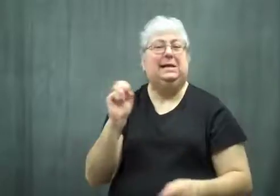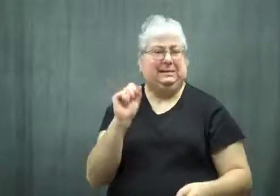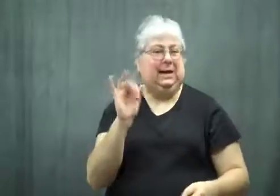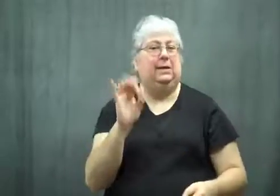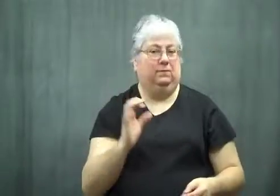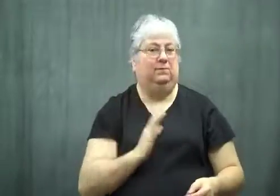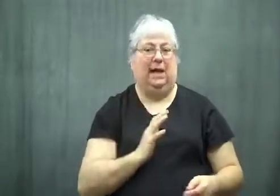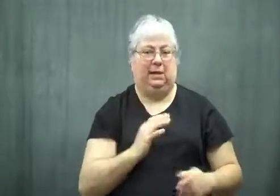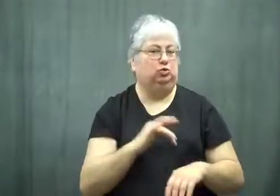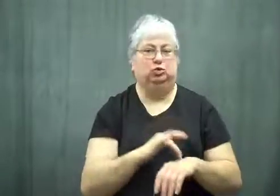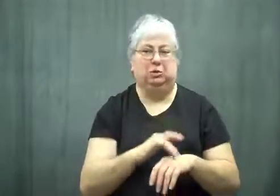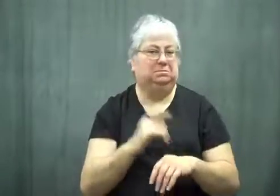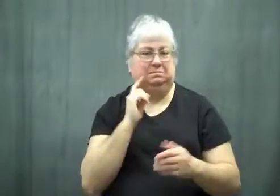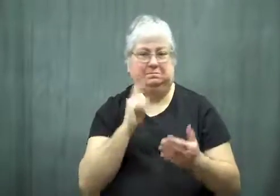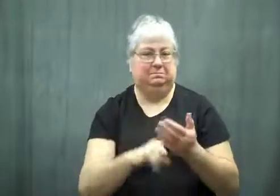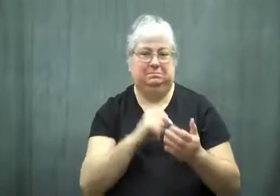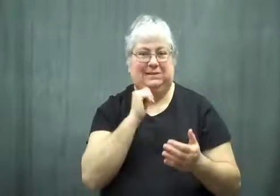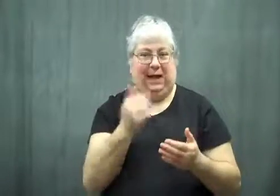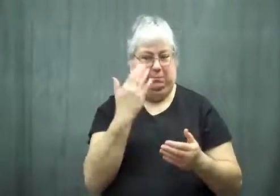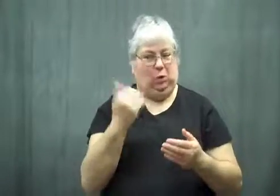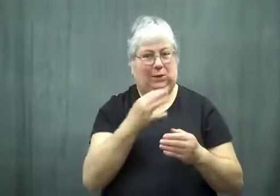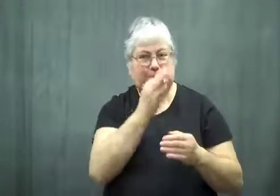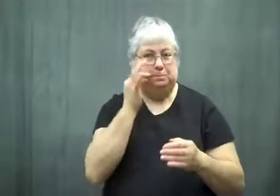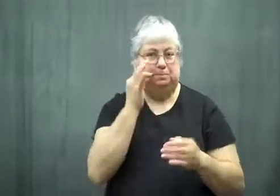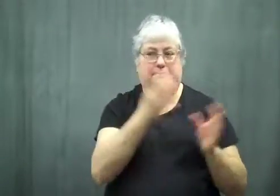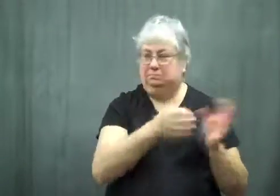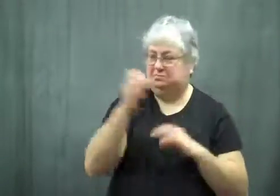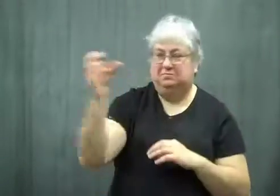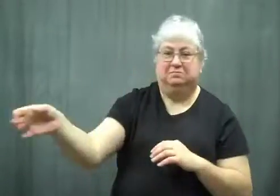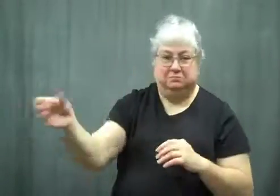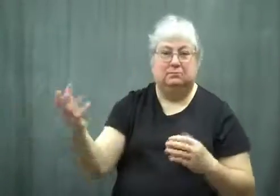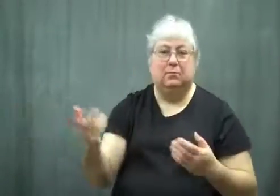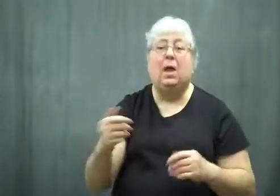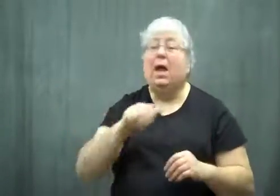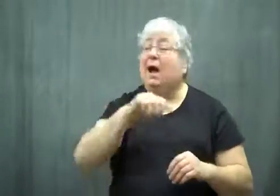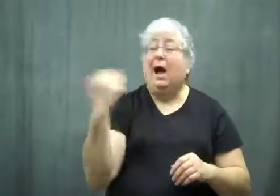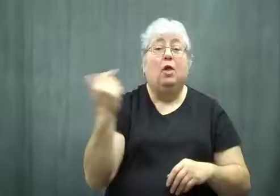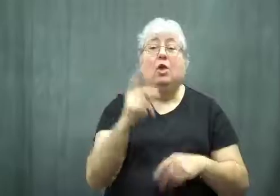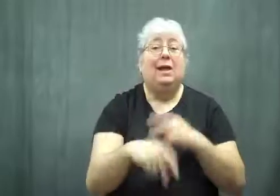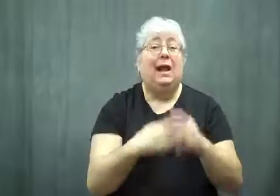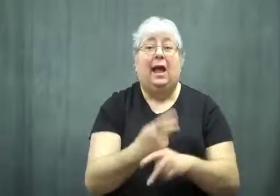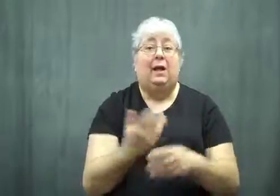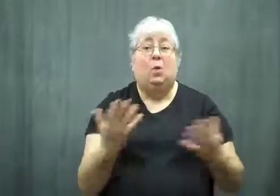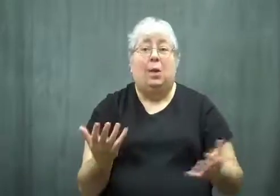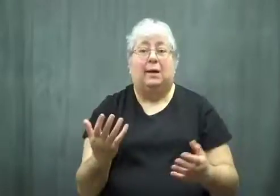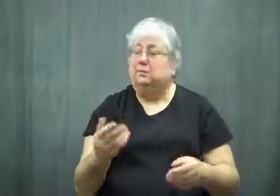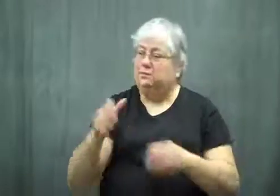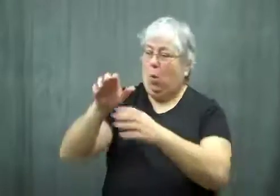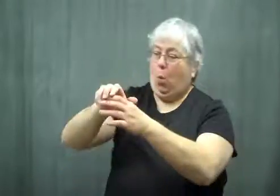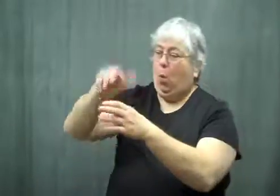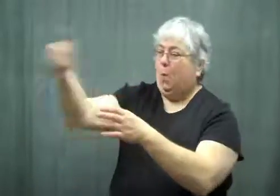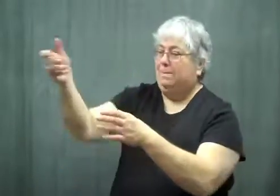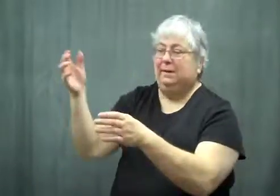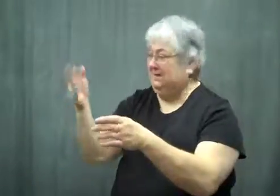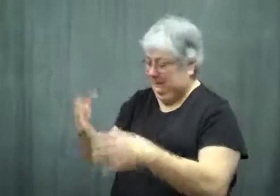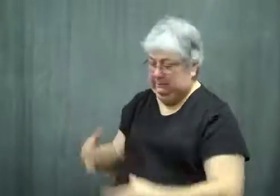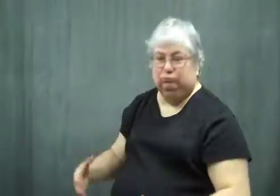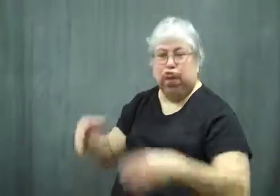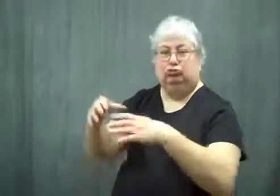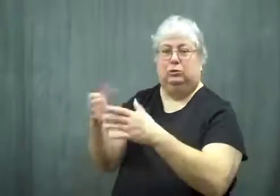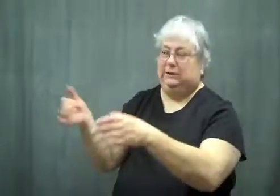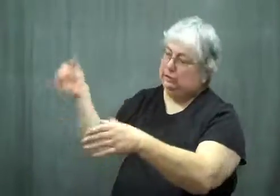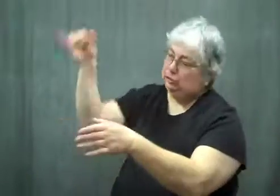That kind is safe, because the refills are sealed.